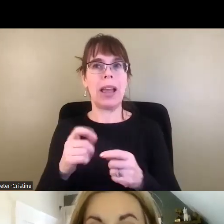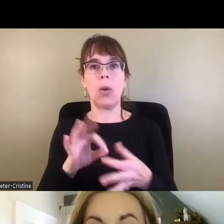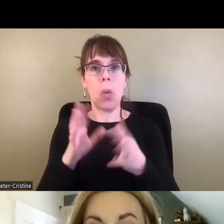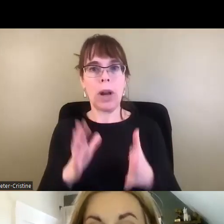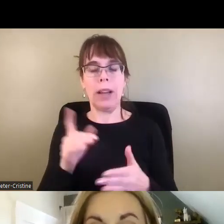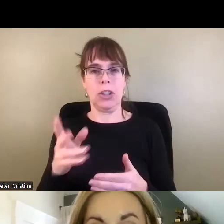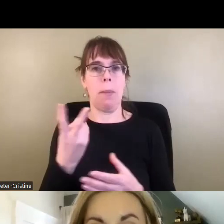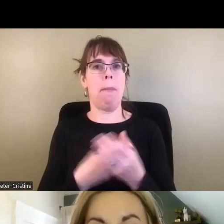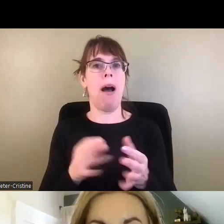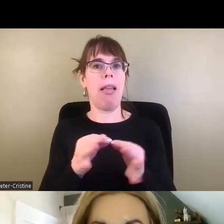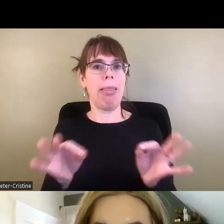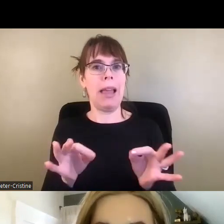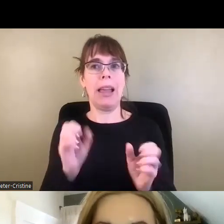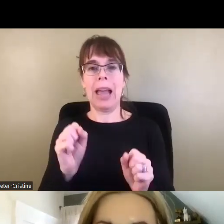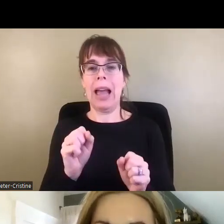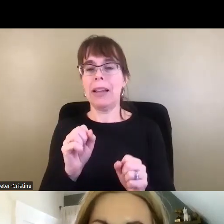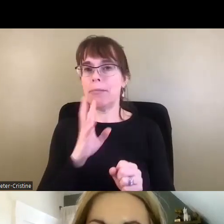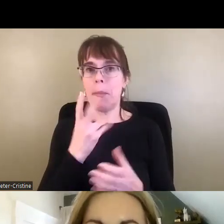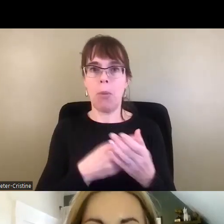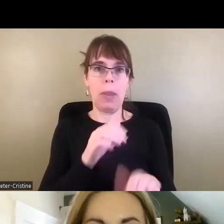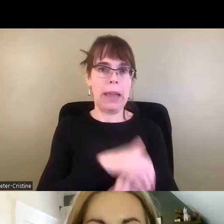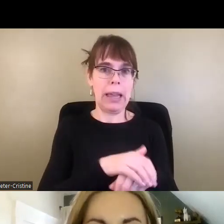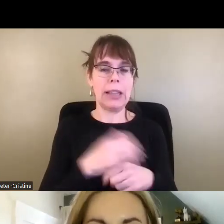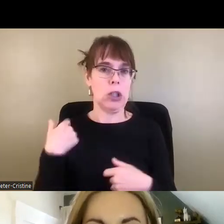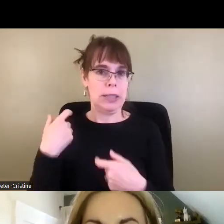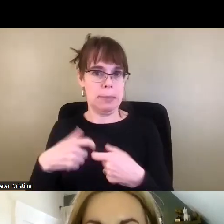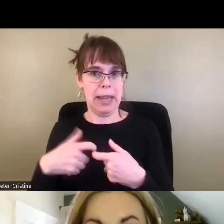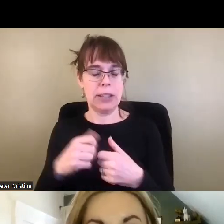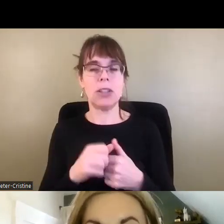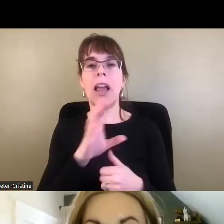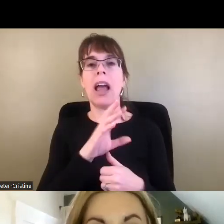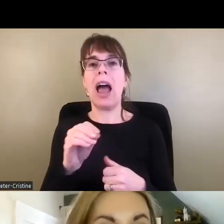support those who are Spanish speaking and seeking this care. And she basically does all